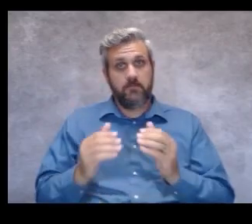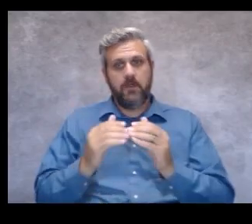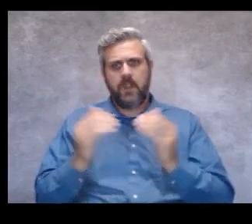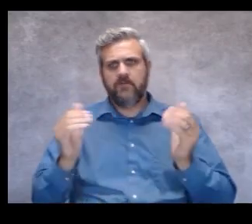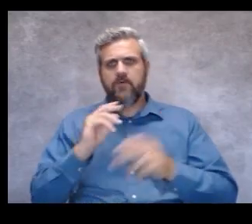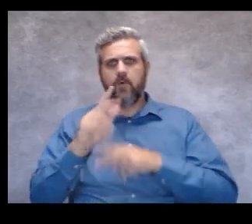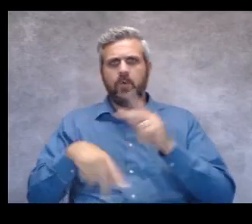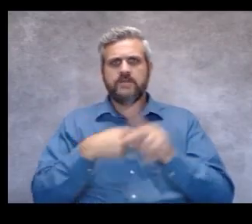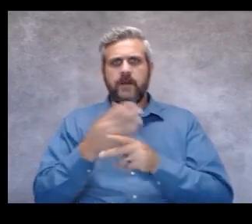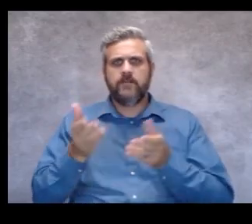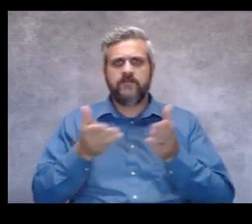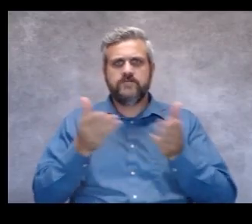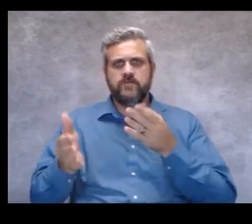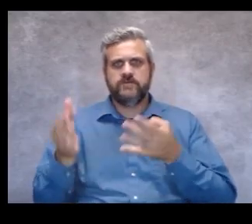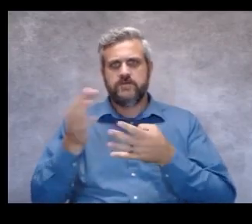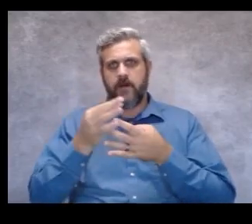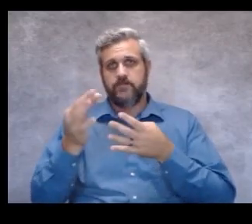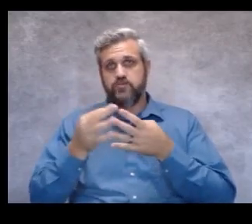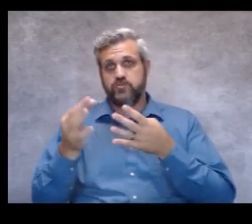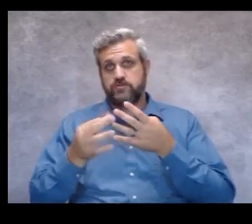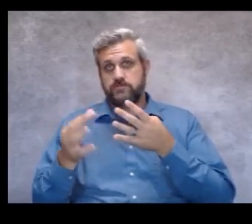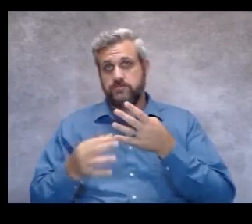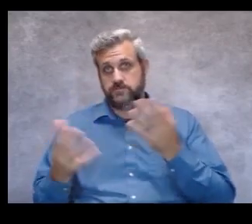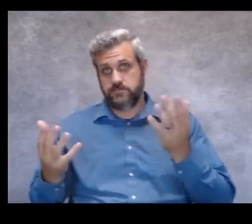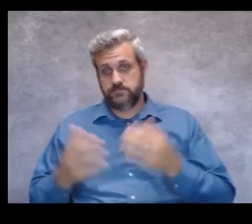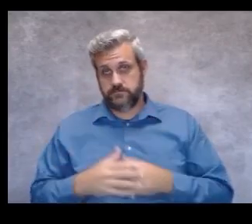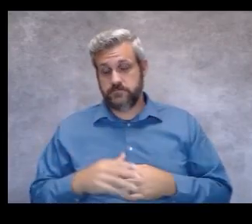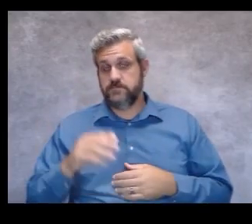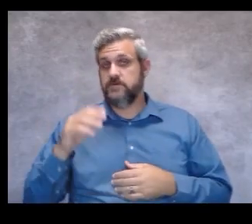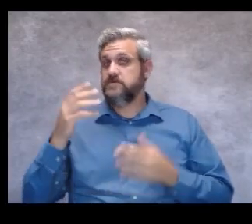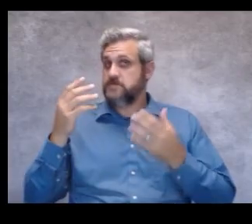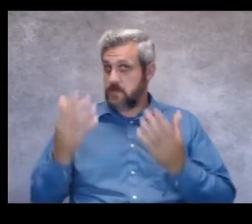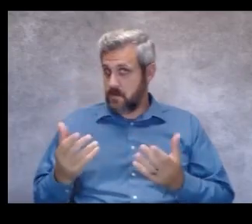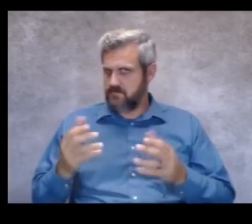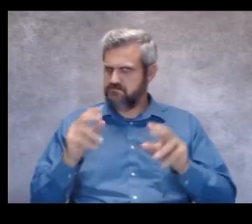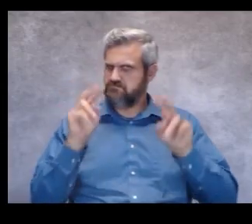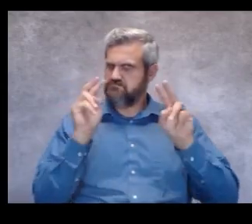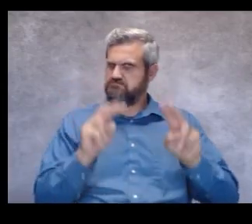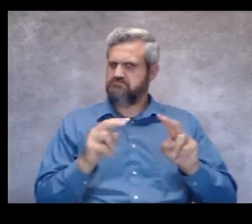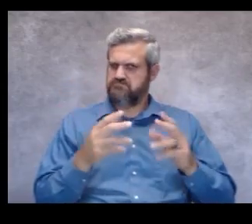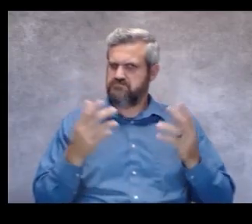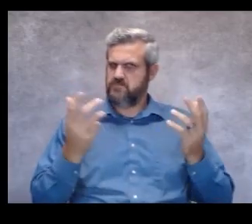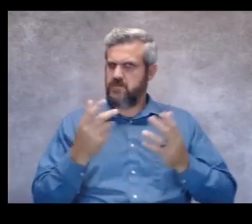and types of service options. So let's look at what the purposes are